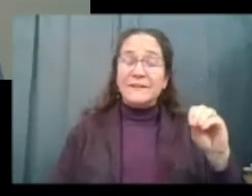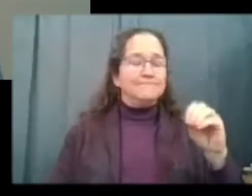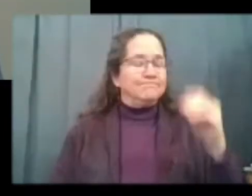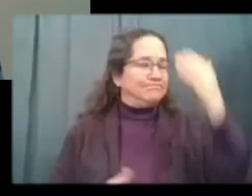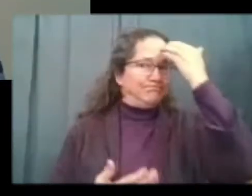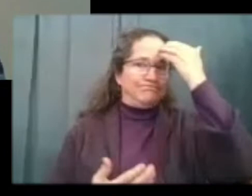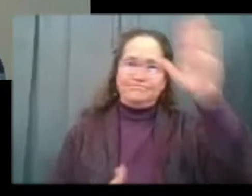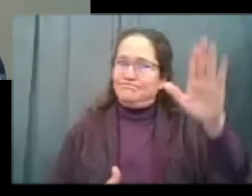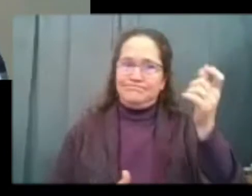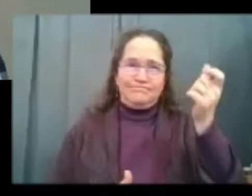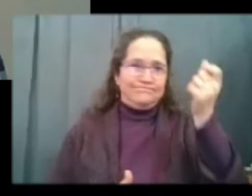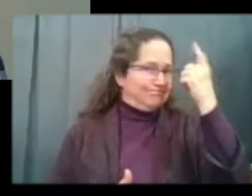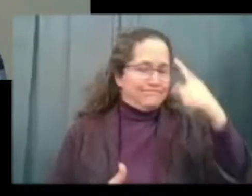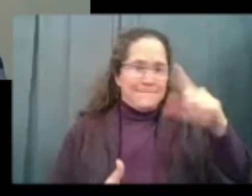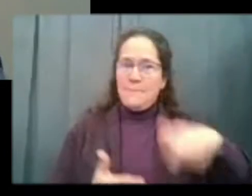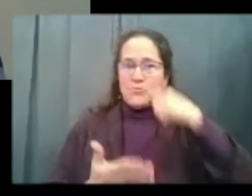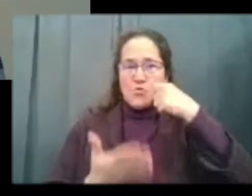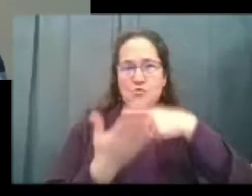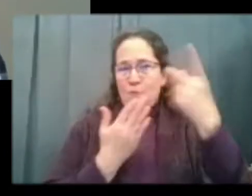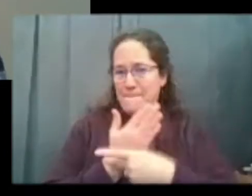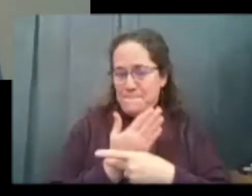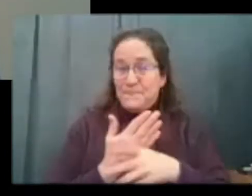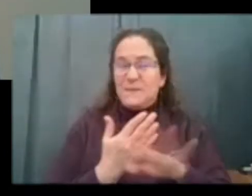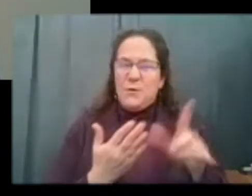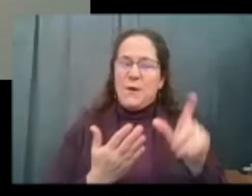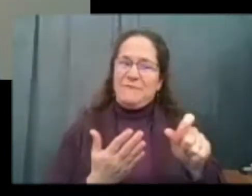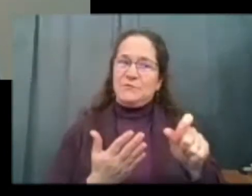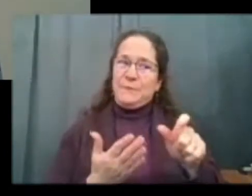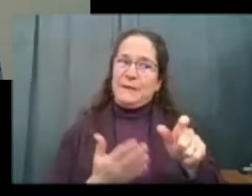or provide some literature to assist them in processing your mailings.